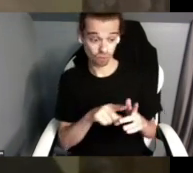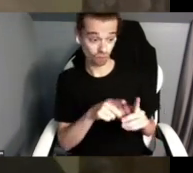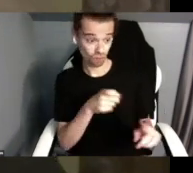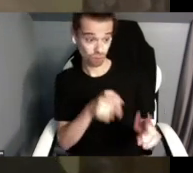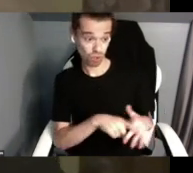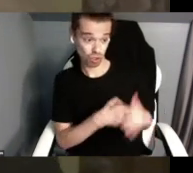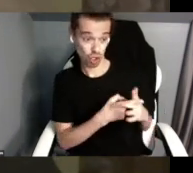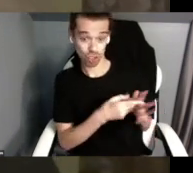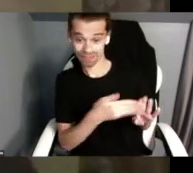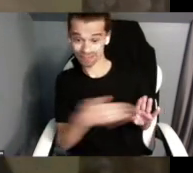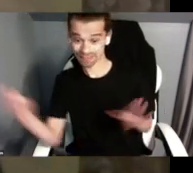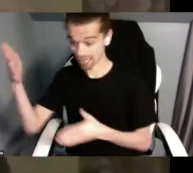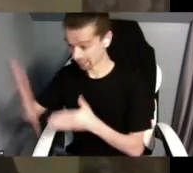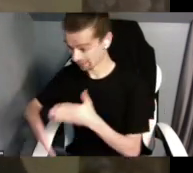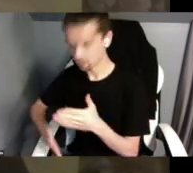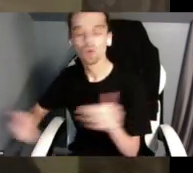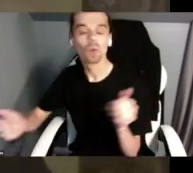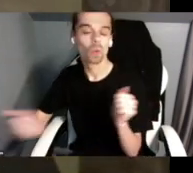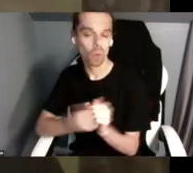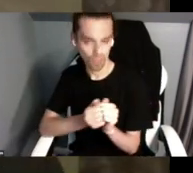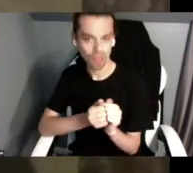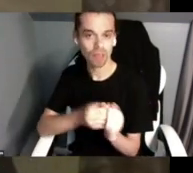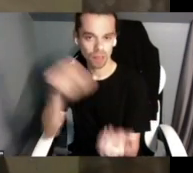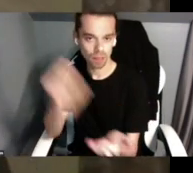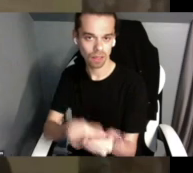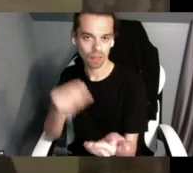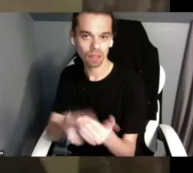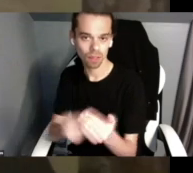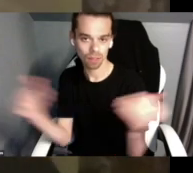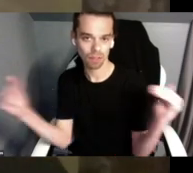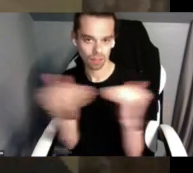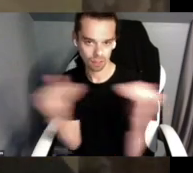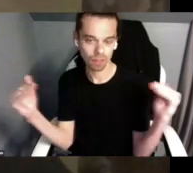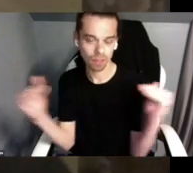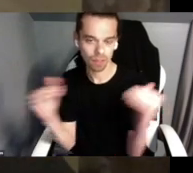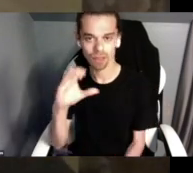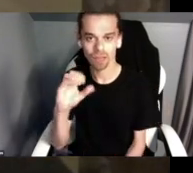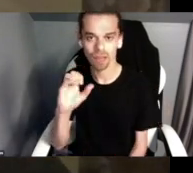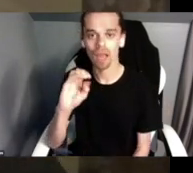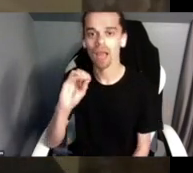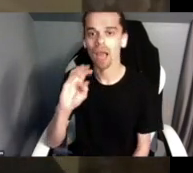research needs to be available and easily accessible once it's released,